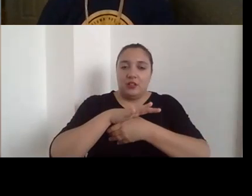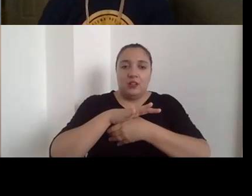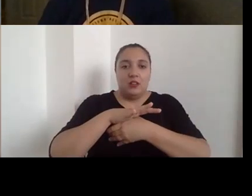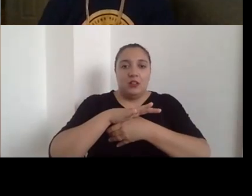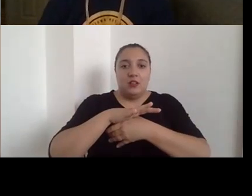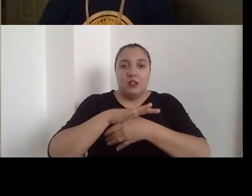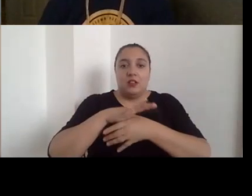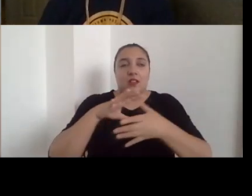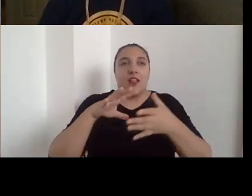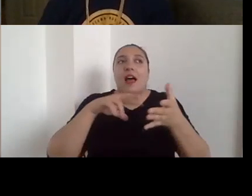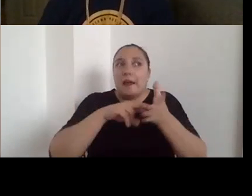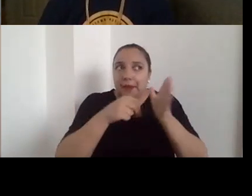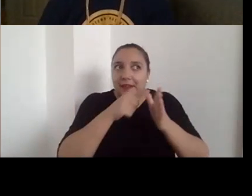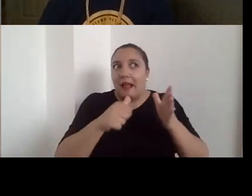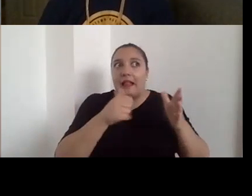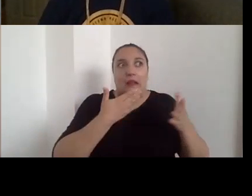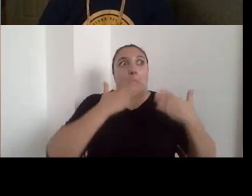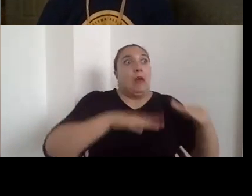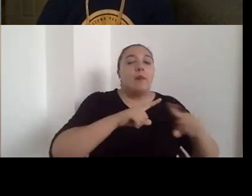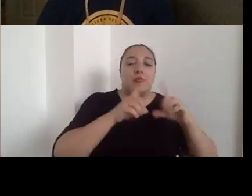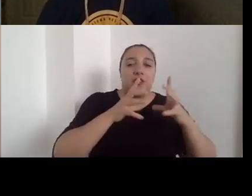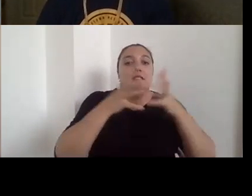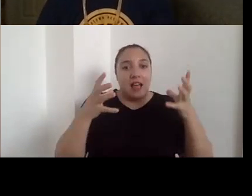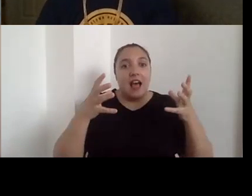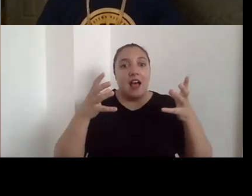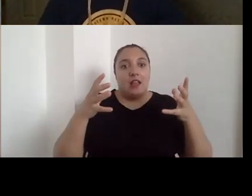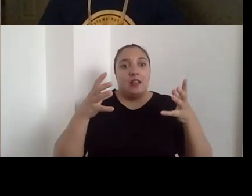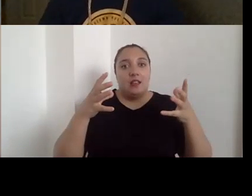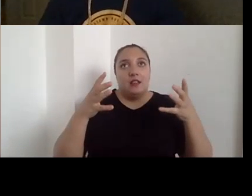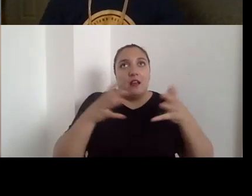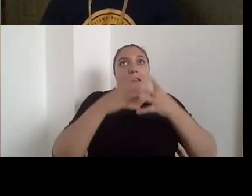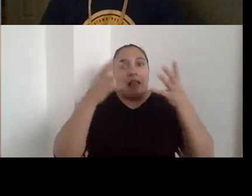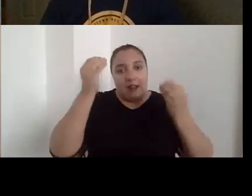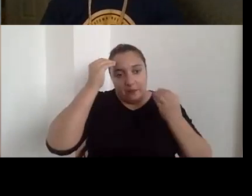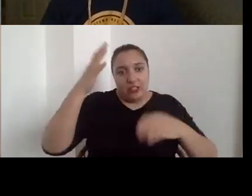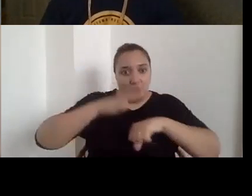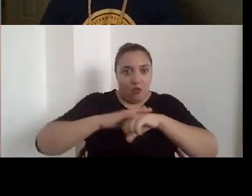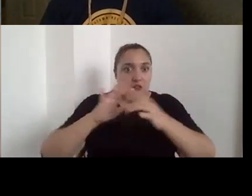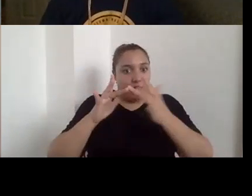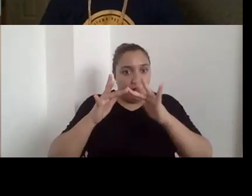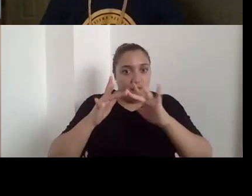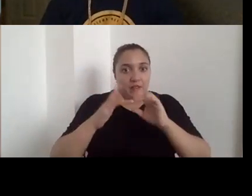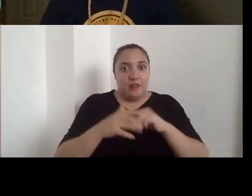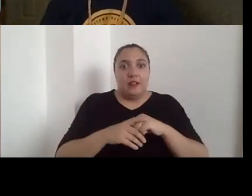stuff online and I'm not sure why were doing when we have